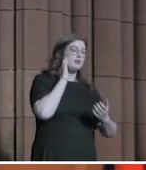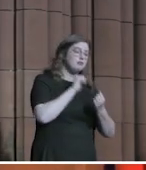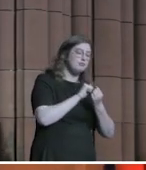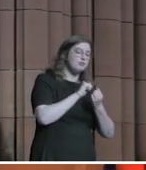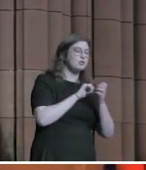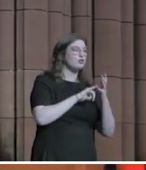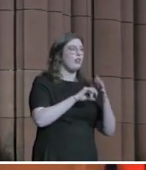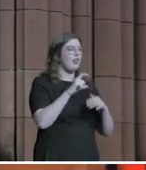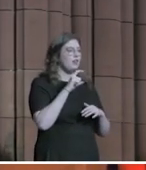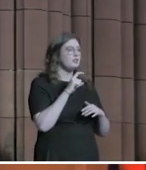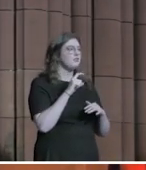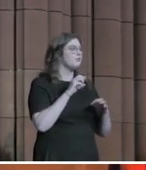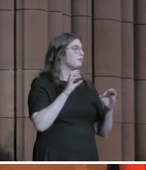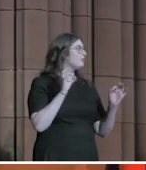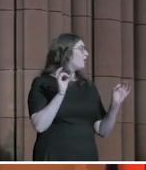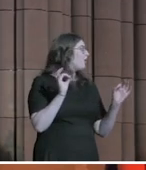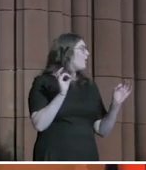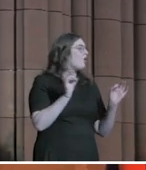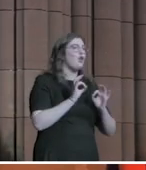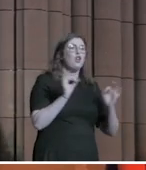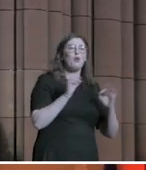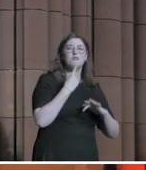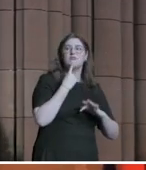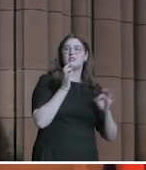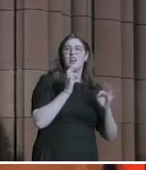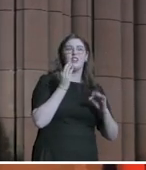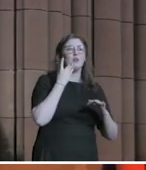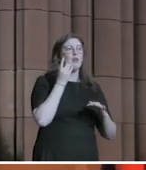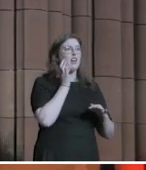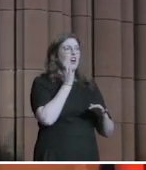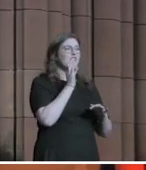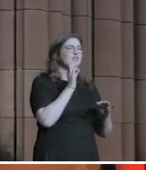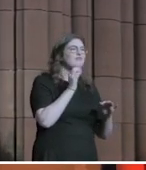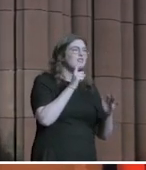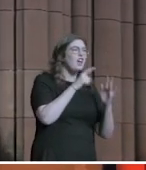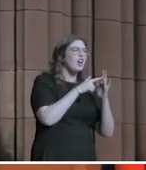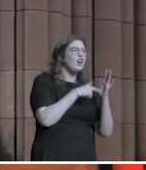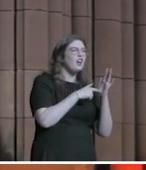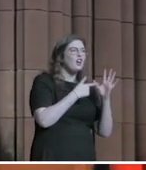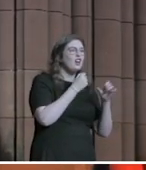no one batted an eye when I asked what cottage cheese was in the Student Union cafe on my first day.